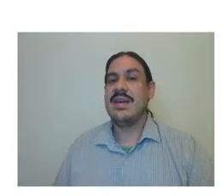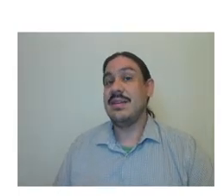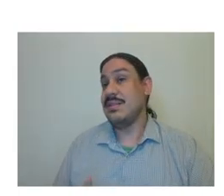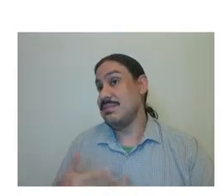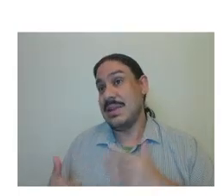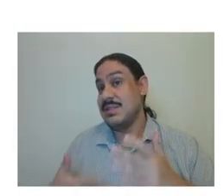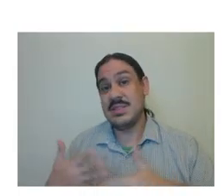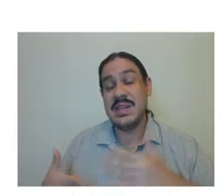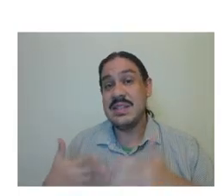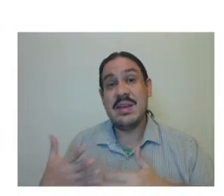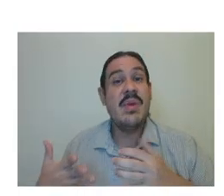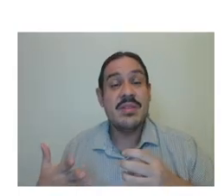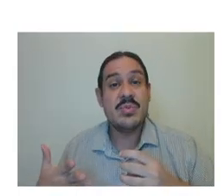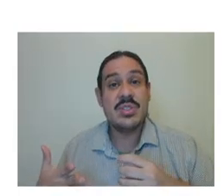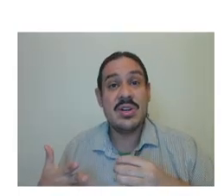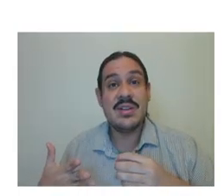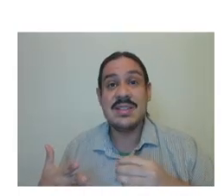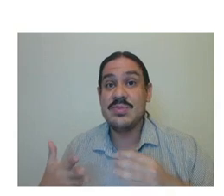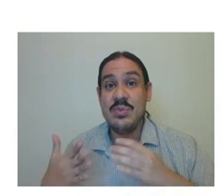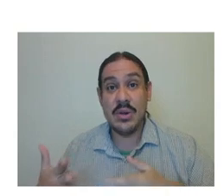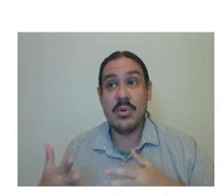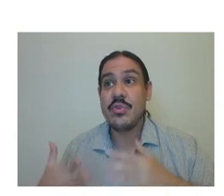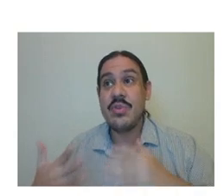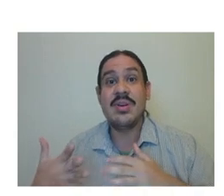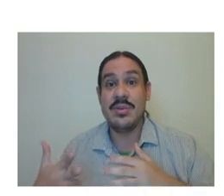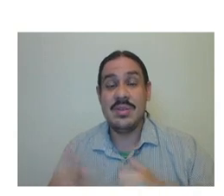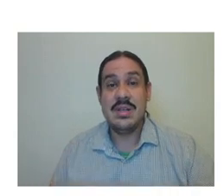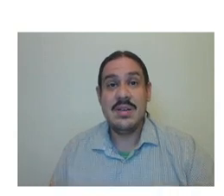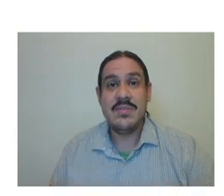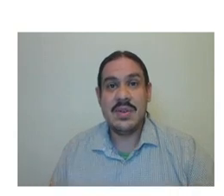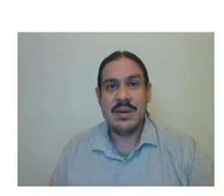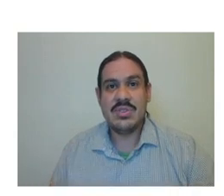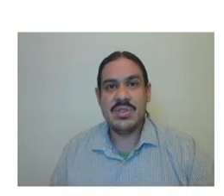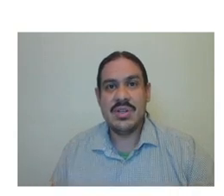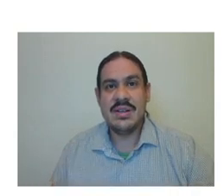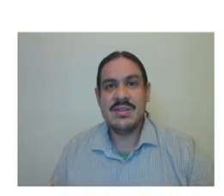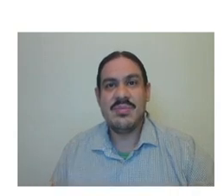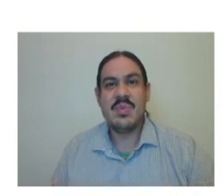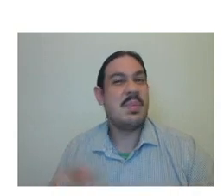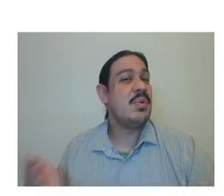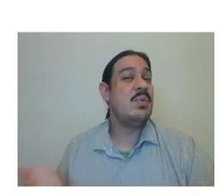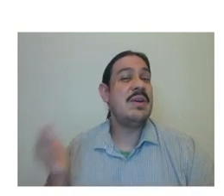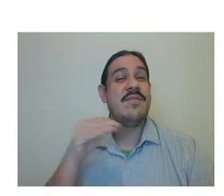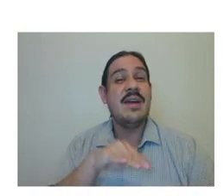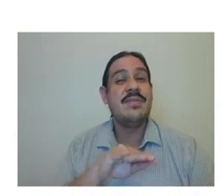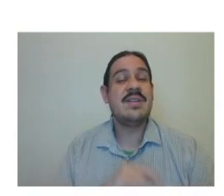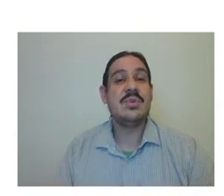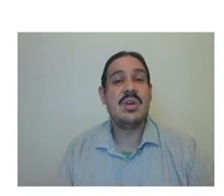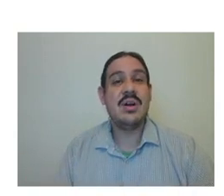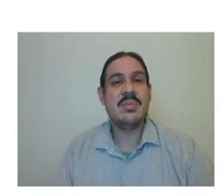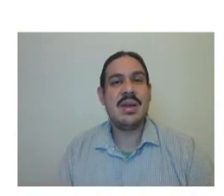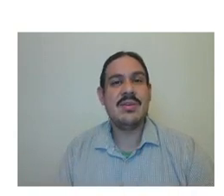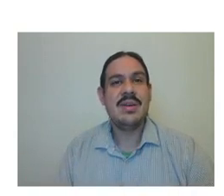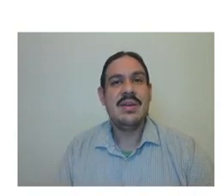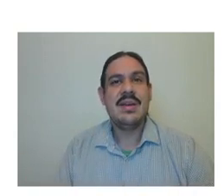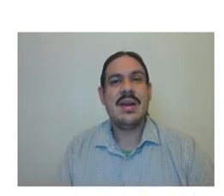how children have a critical period in the first couple of years of their lives when they need to learn